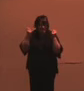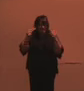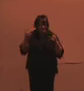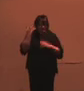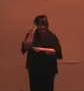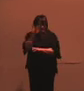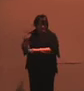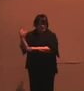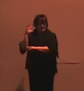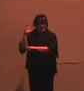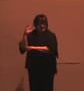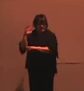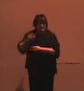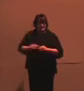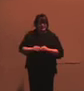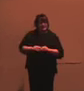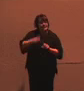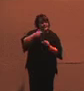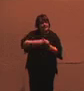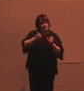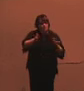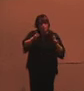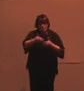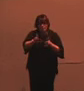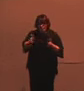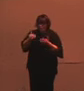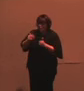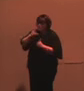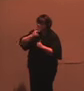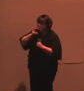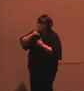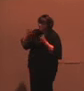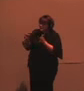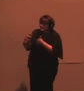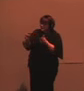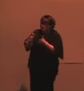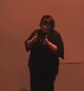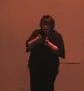And each box is very small, but each small rooms.